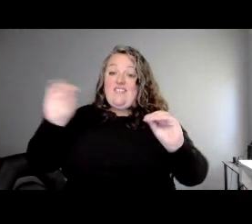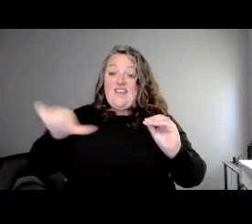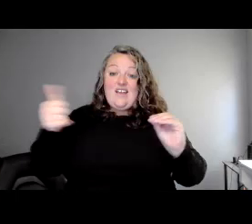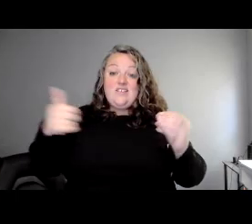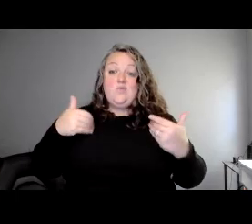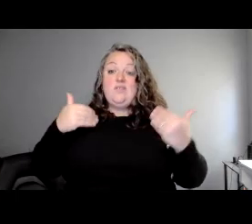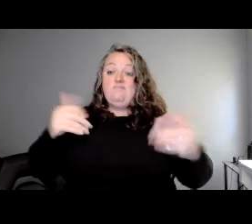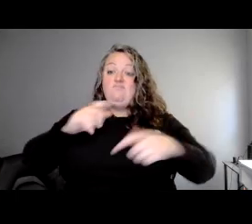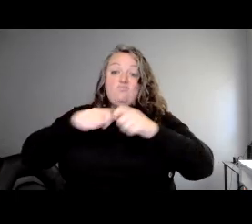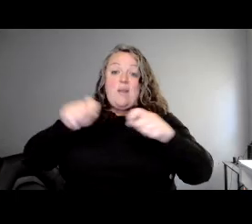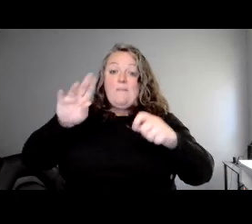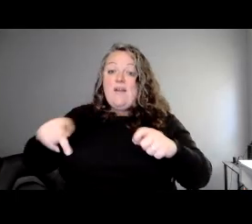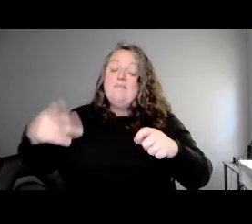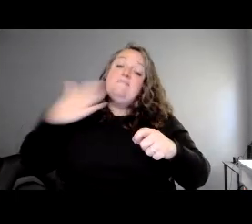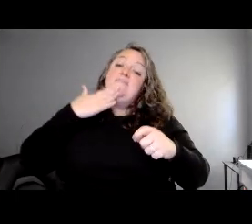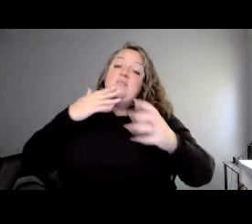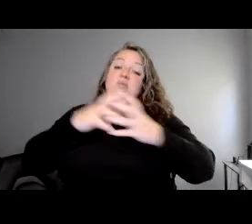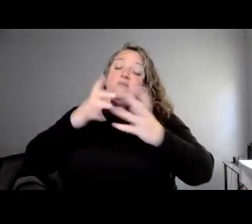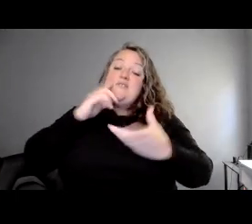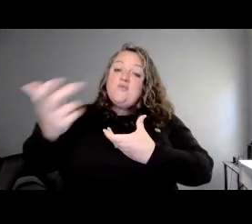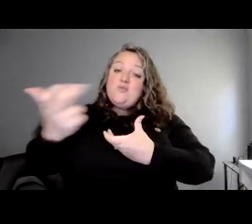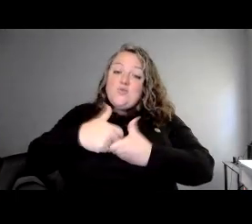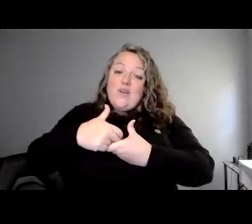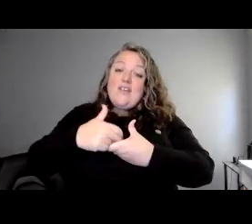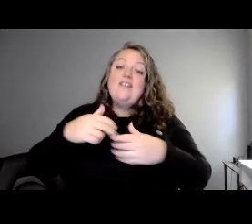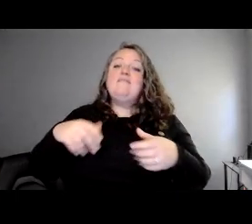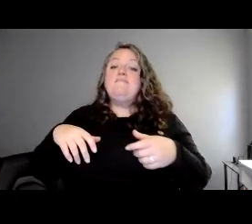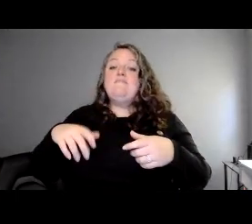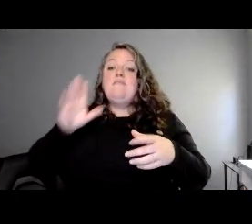the meeting. Thank you so much for joining everybody. I'm going to stop the recording